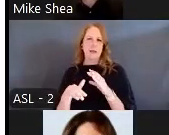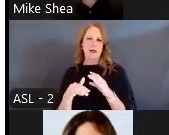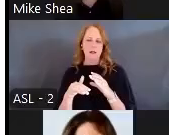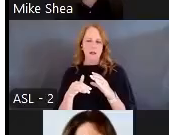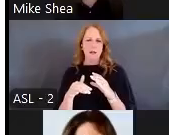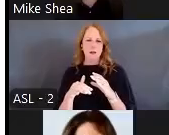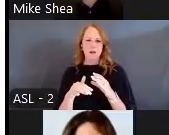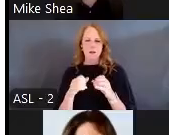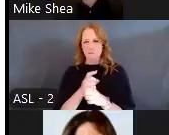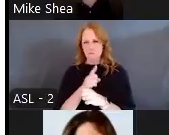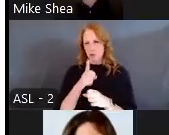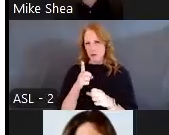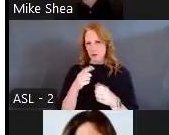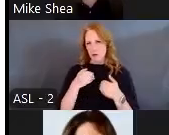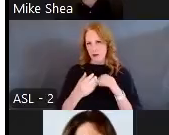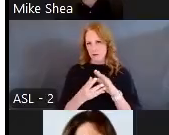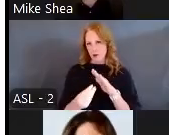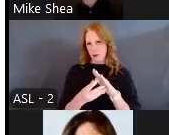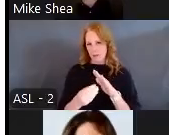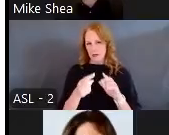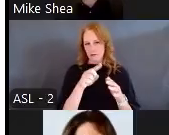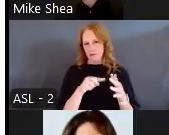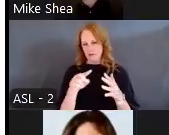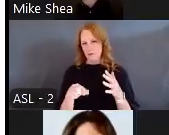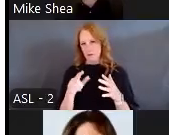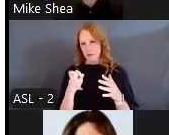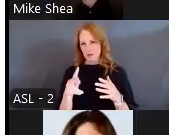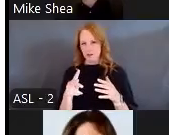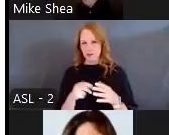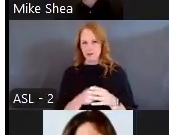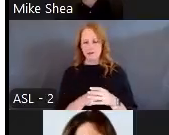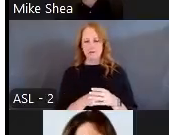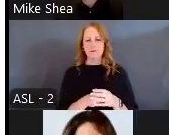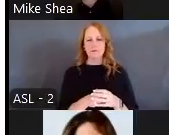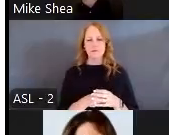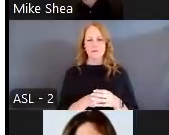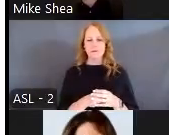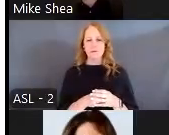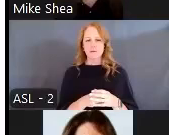with you to get a copy of a couple of those links you couldn't get to. Um and then we can go to the